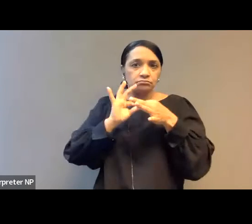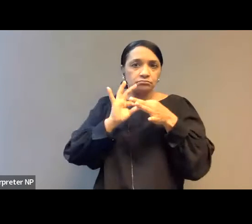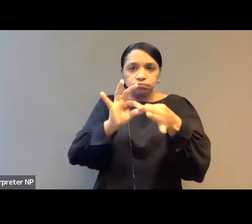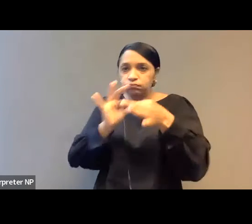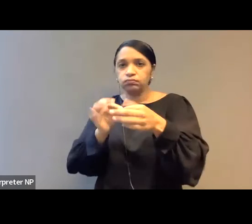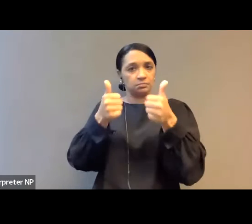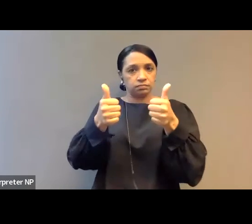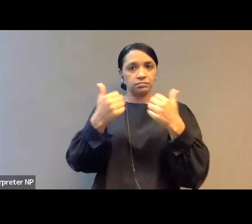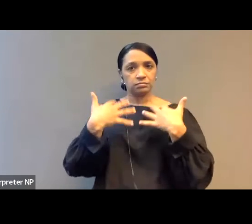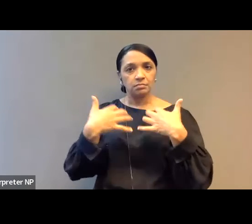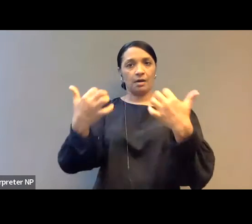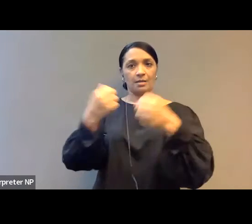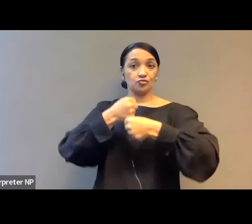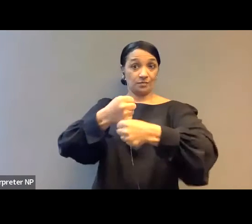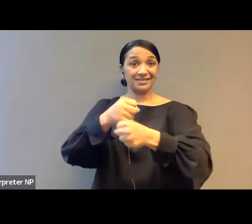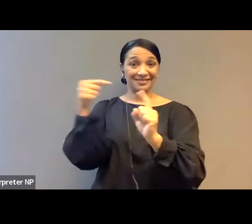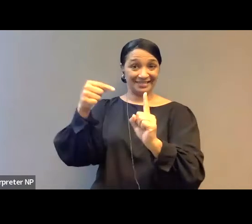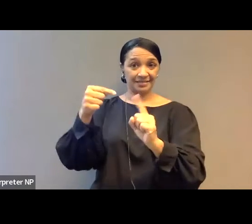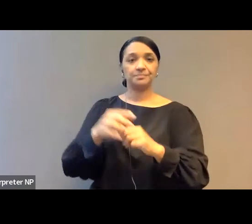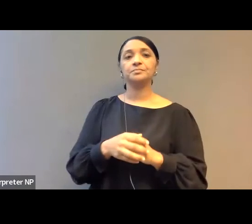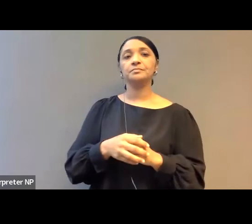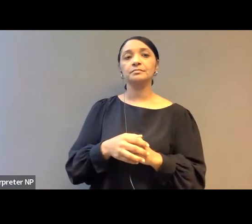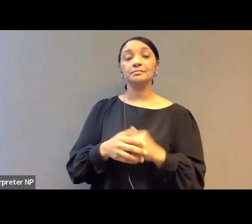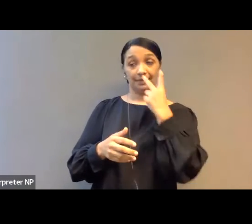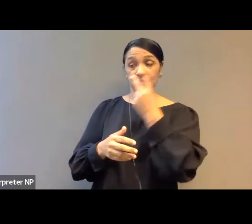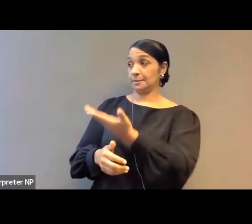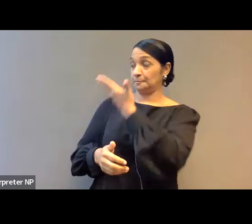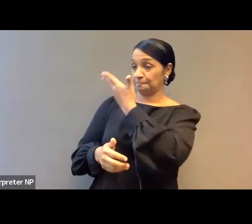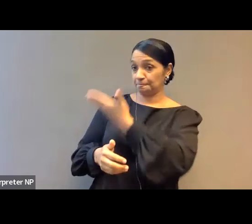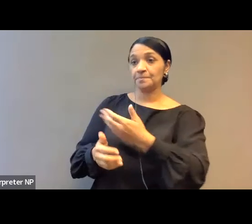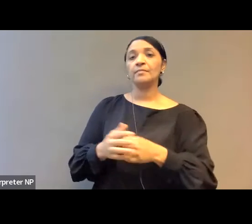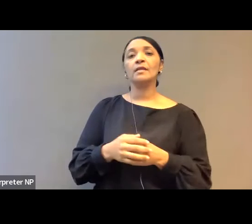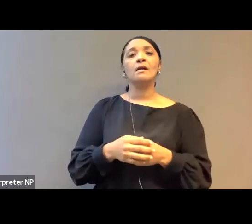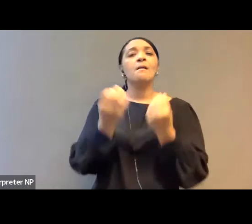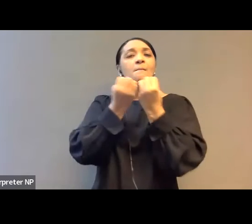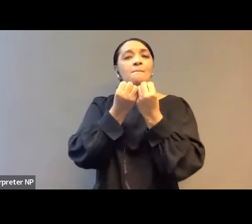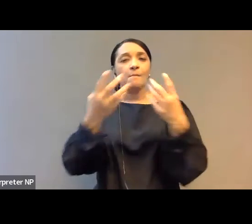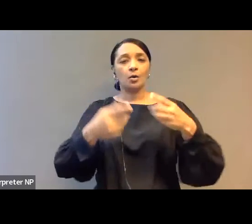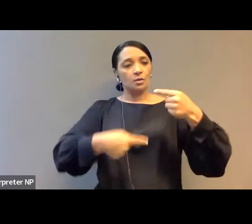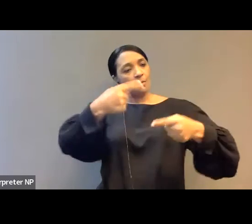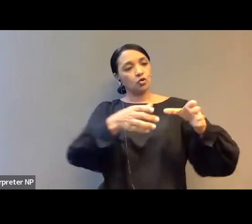With MEP Nicholsonová, most political groups inside the Parliament